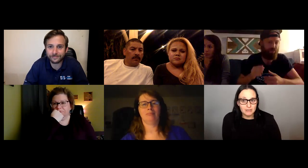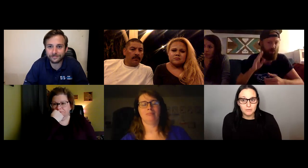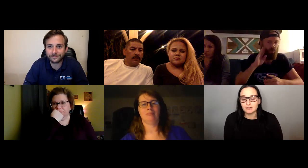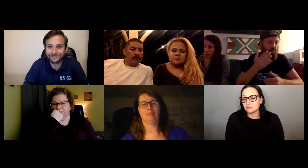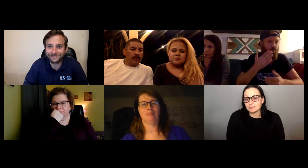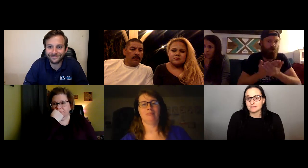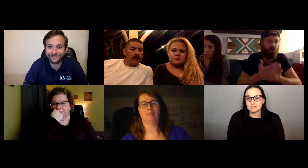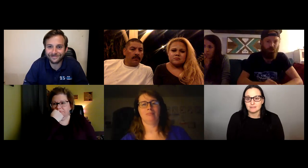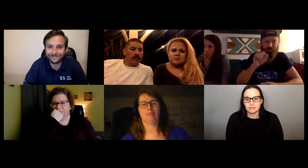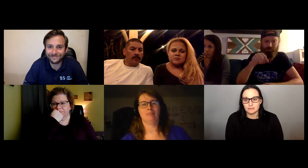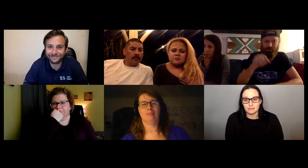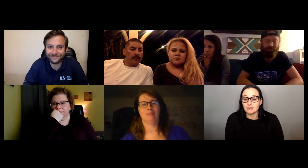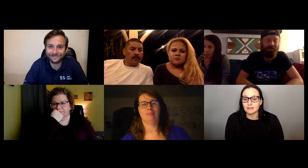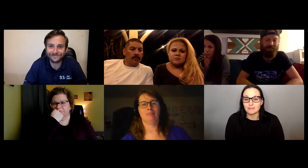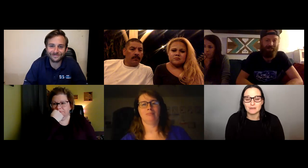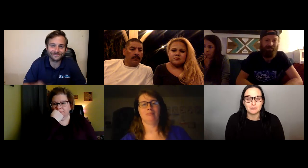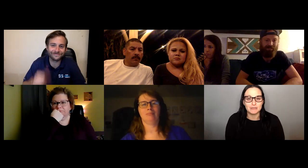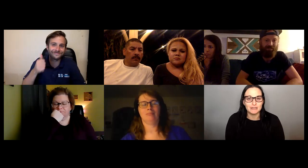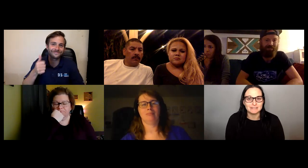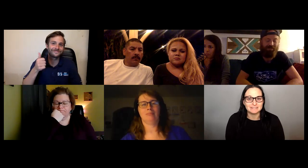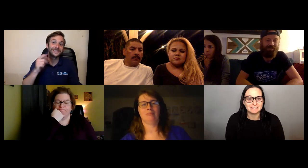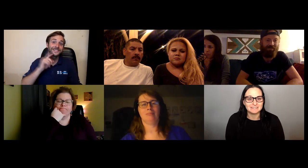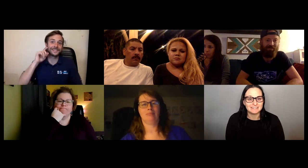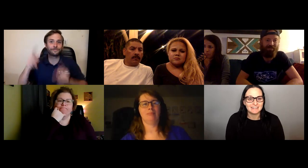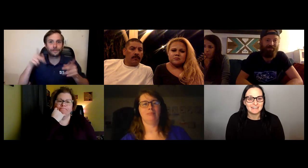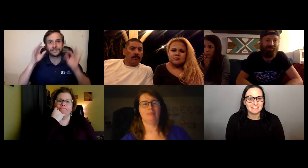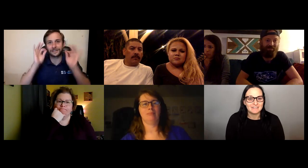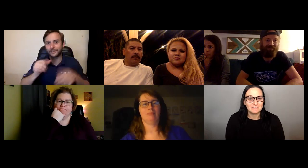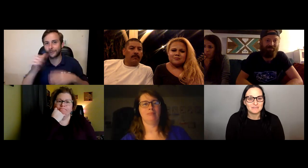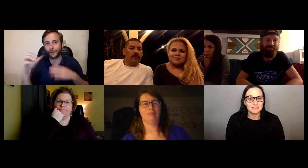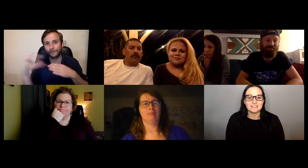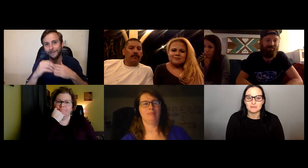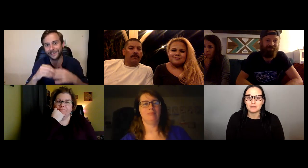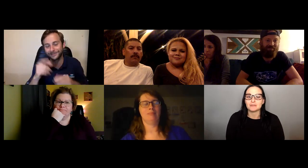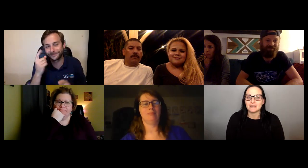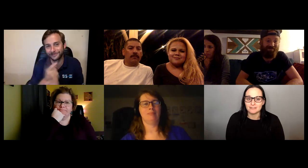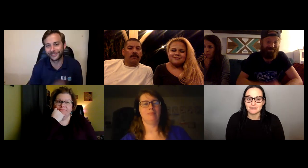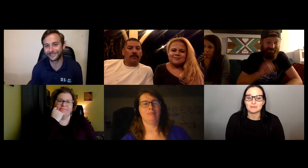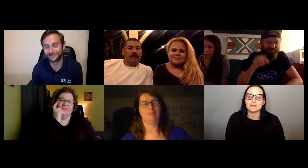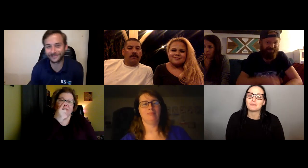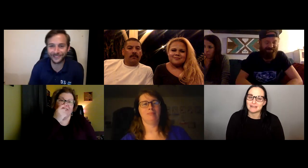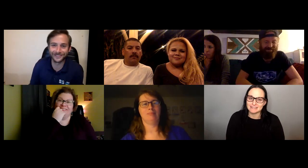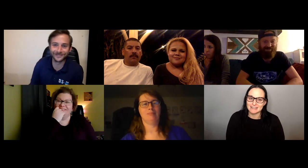well and yeah everything will be good and deaf